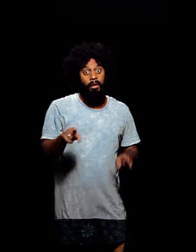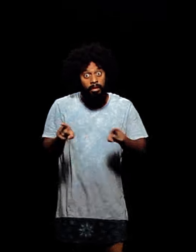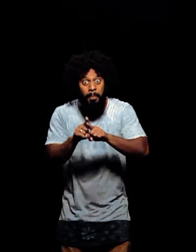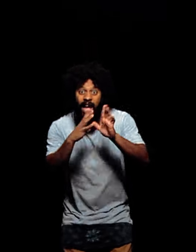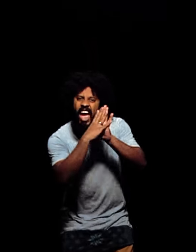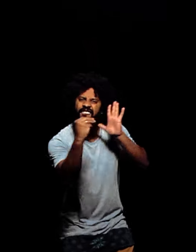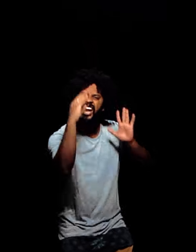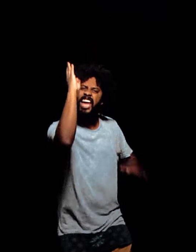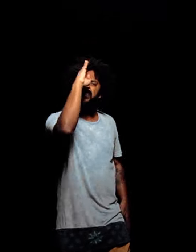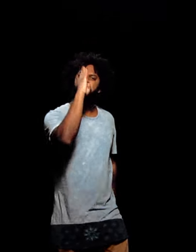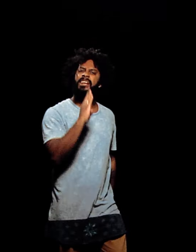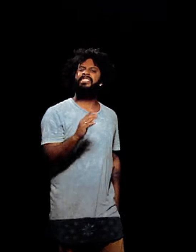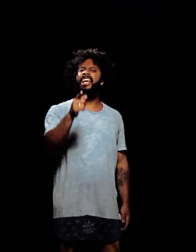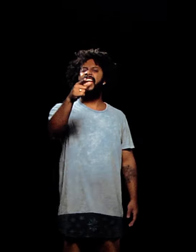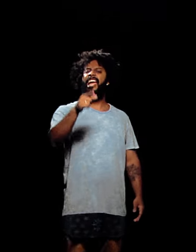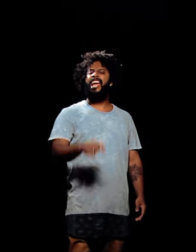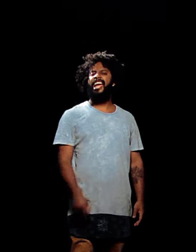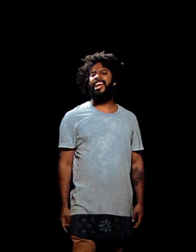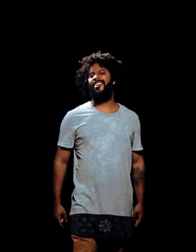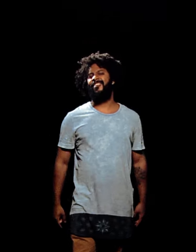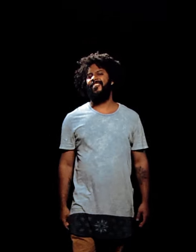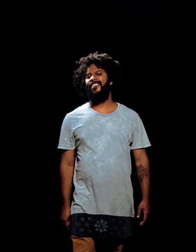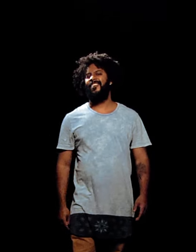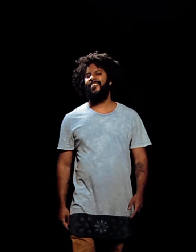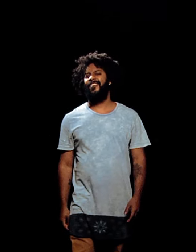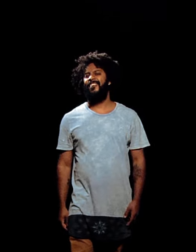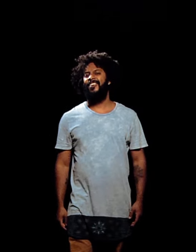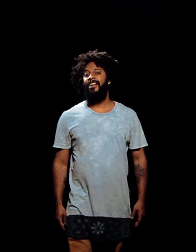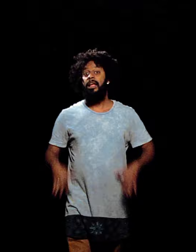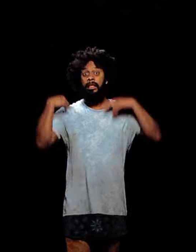But also the references from Brazil.